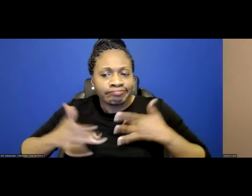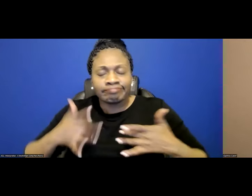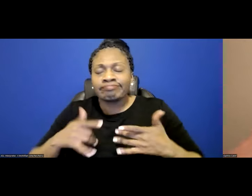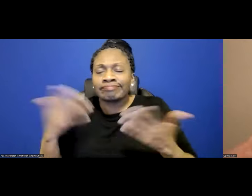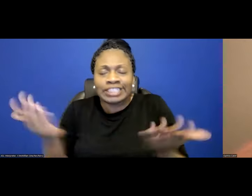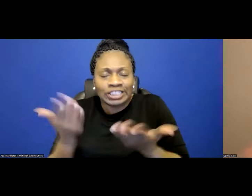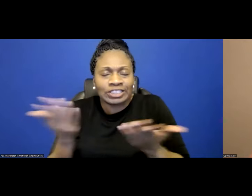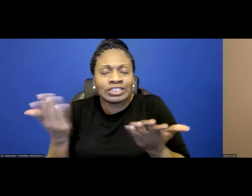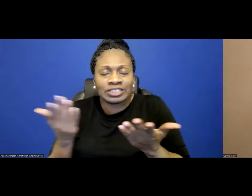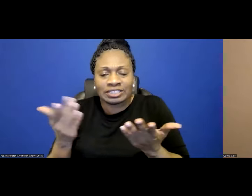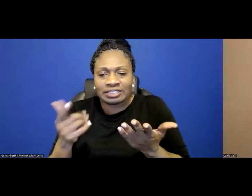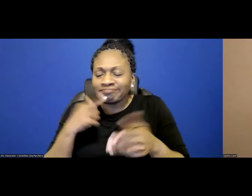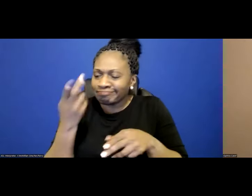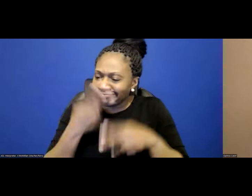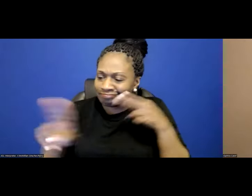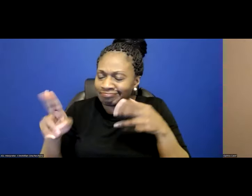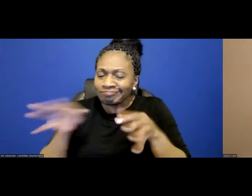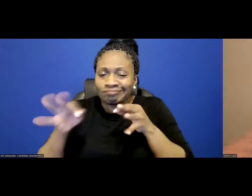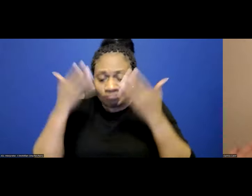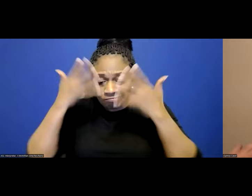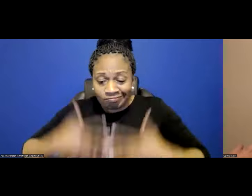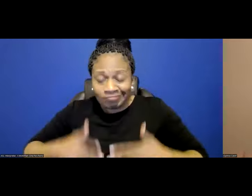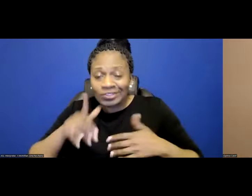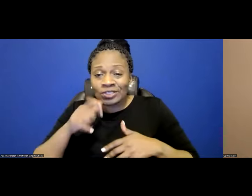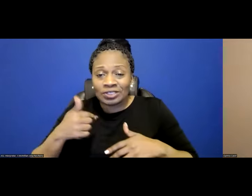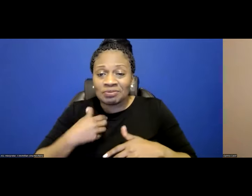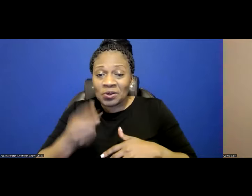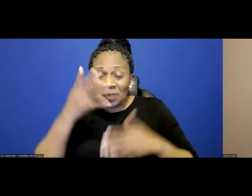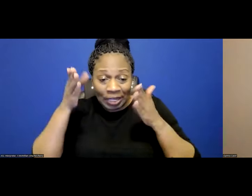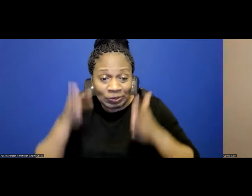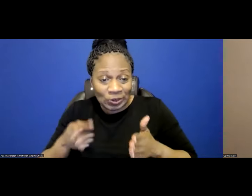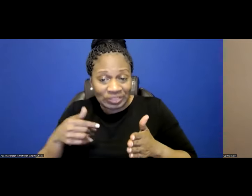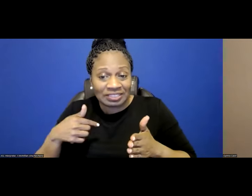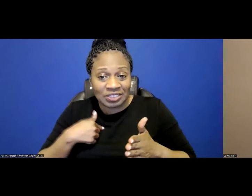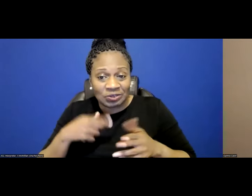To give a short visual description of myself: I'm a white person with short, dark hair,